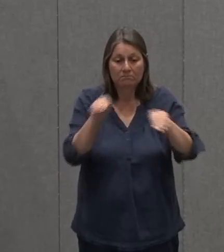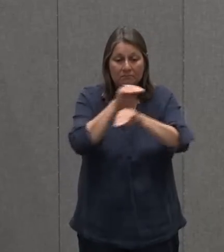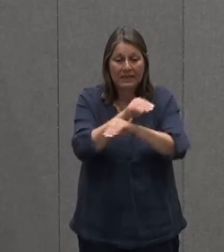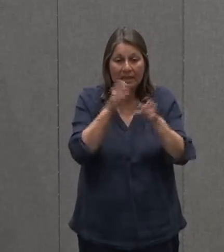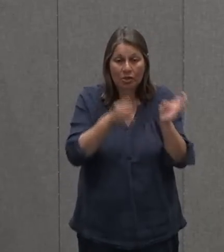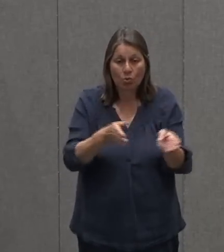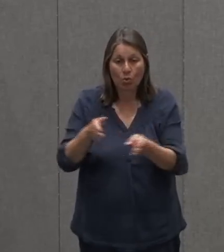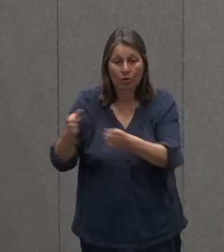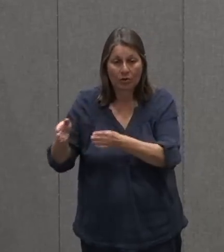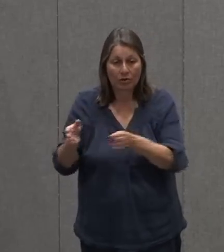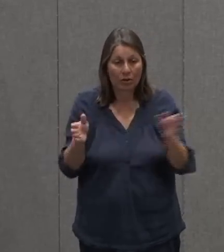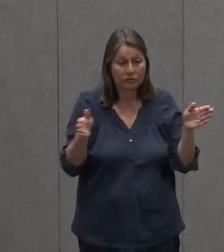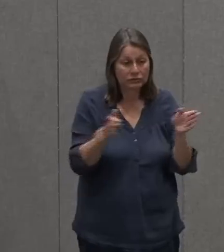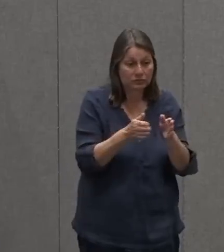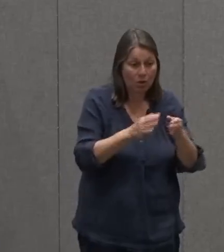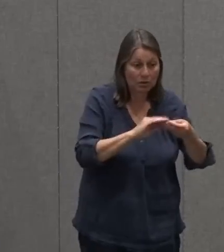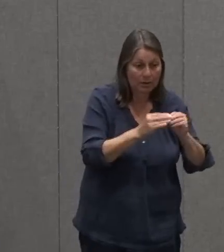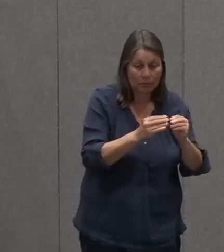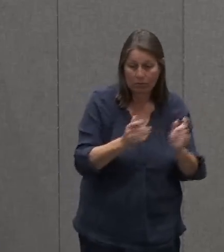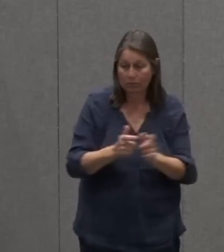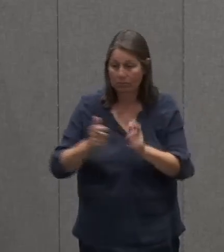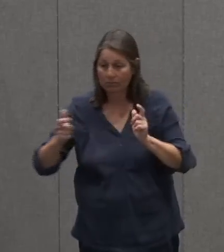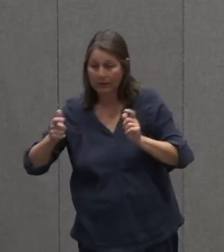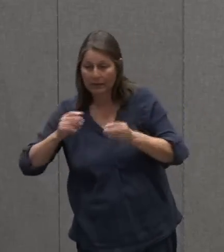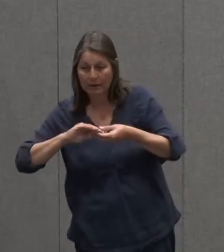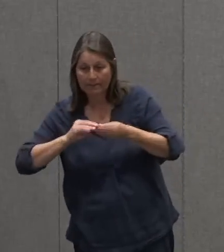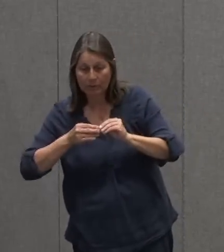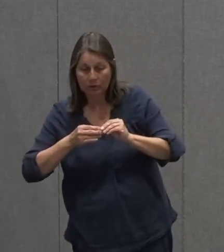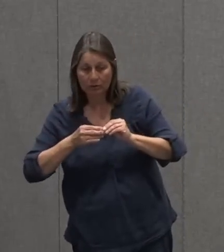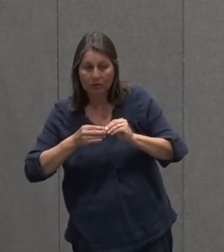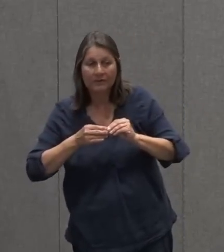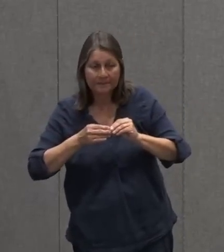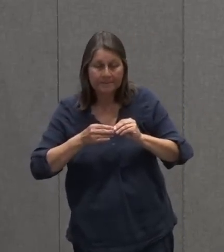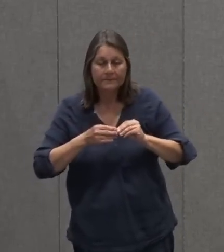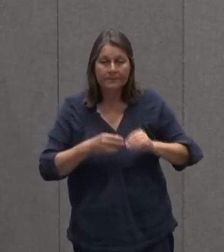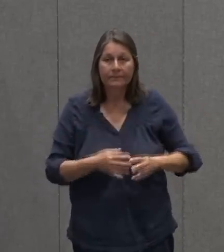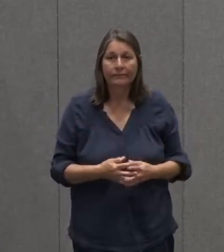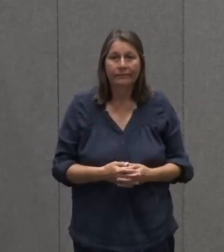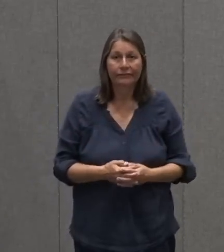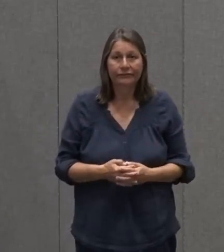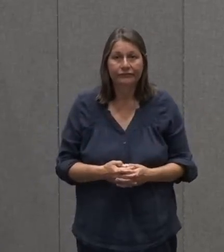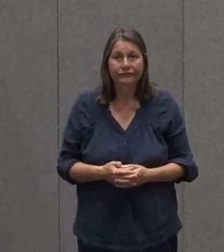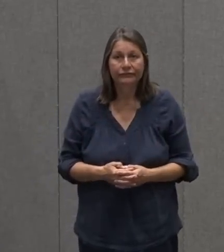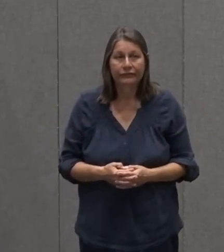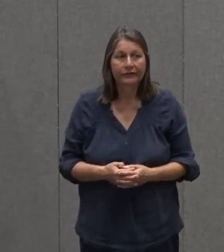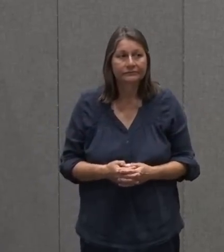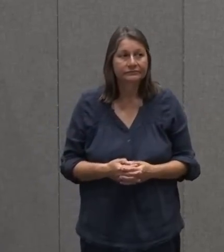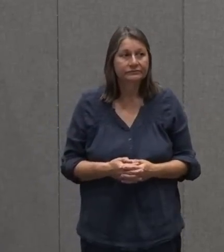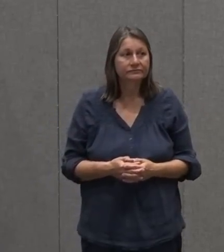We're gonna have to know a little bit about those numbers in order to be able to order them in the right direction, right.